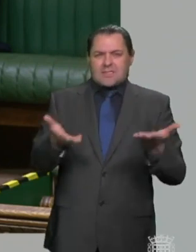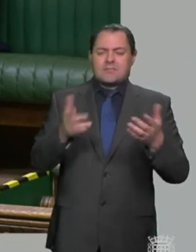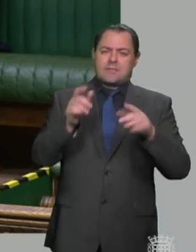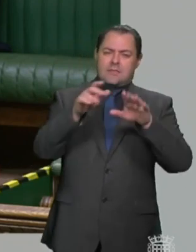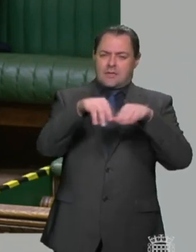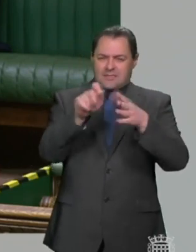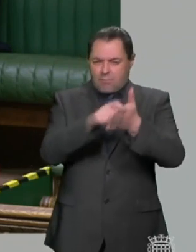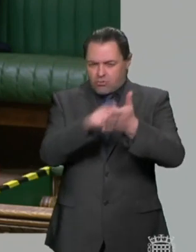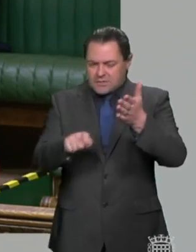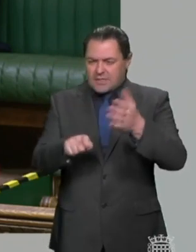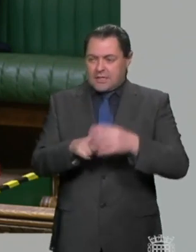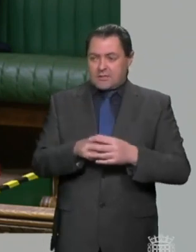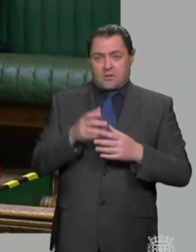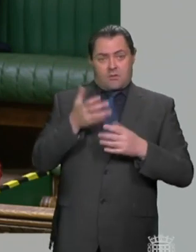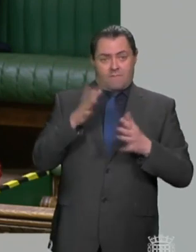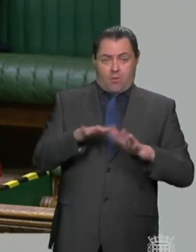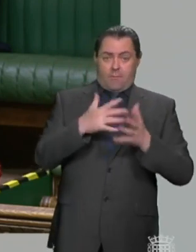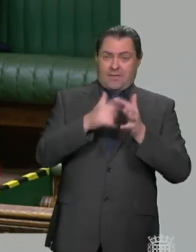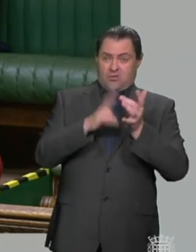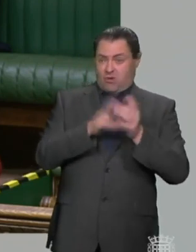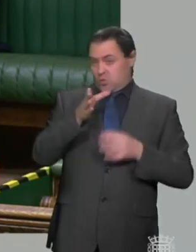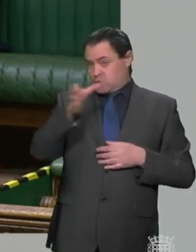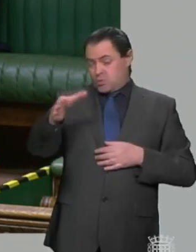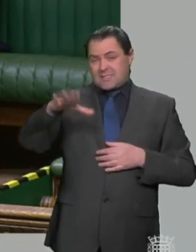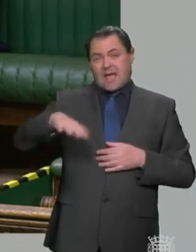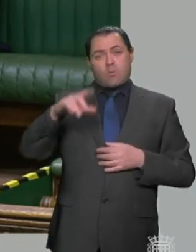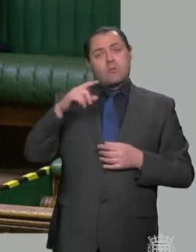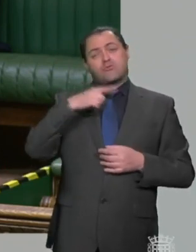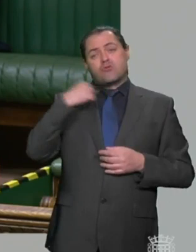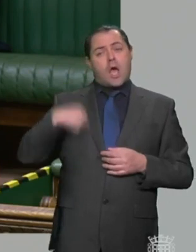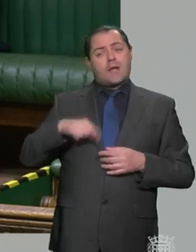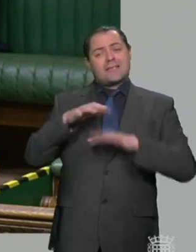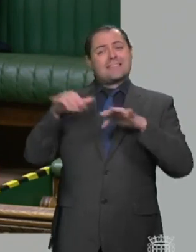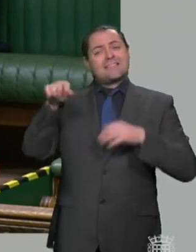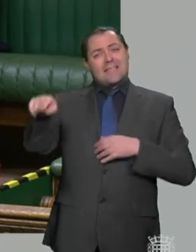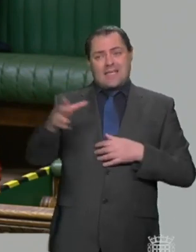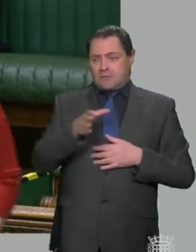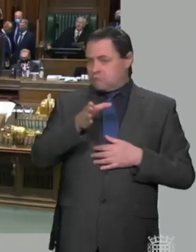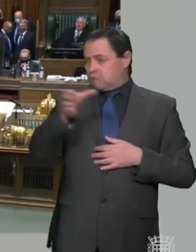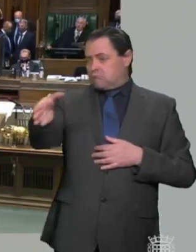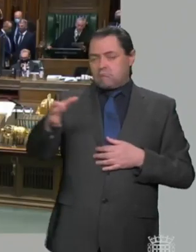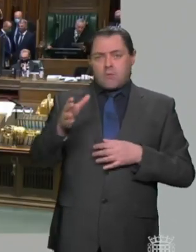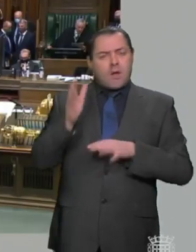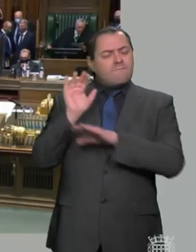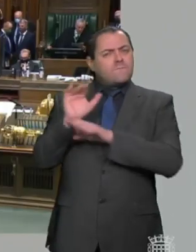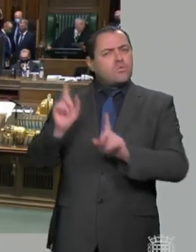me, as she makes her way from the Mediterranean to the South China Sea, what his plans are for the future of her white ensign? >> The Prime Minister